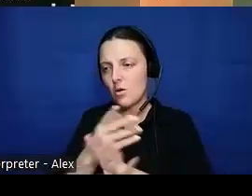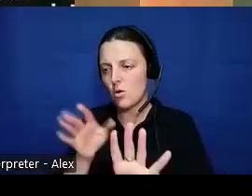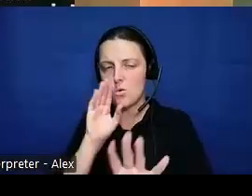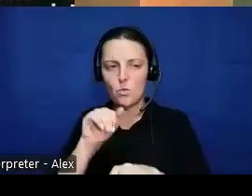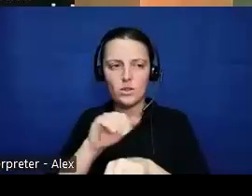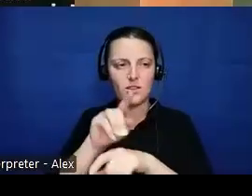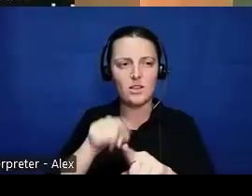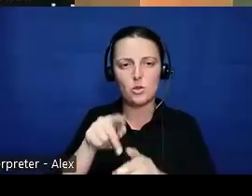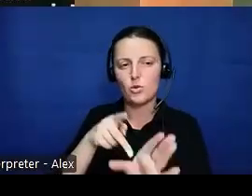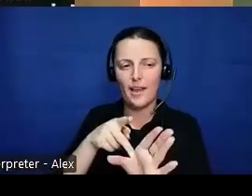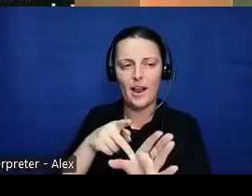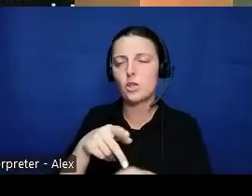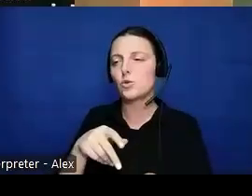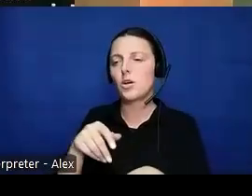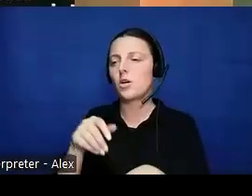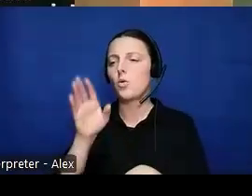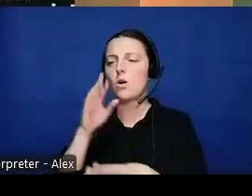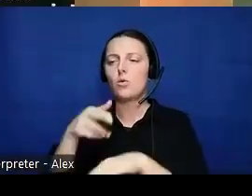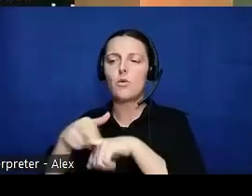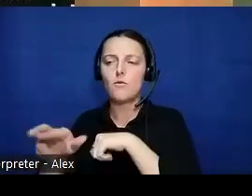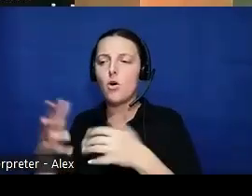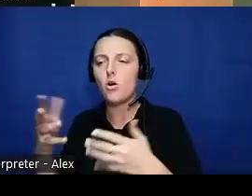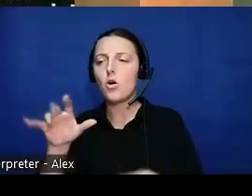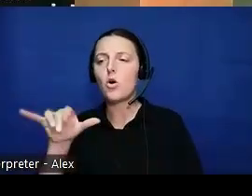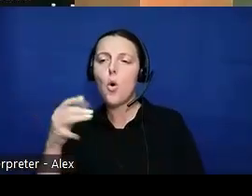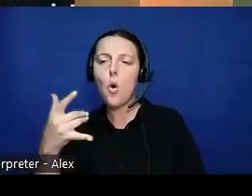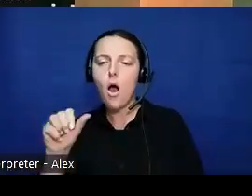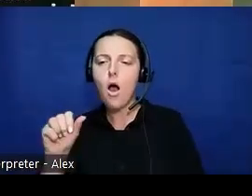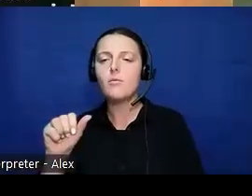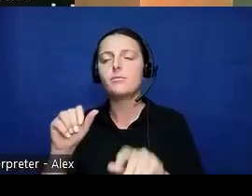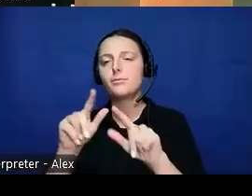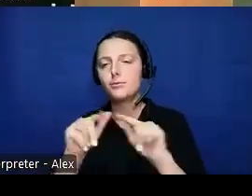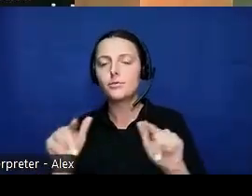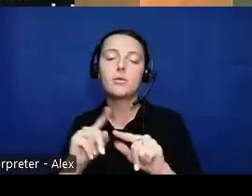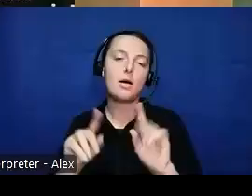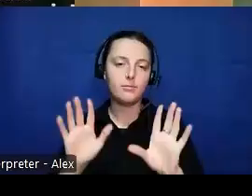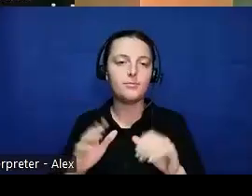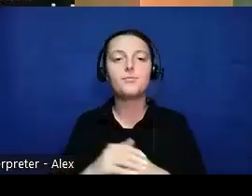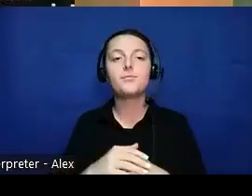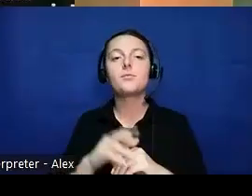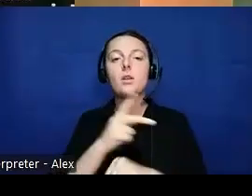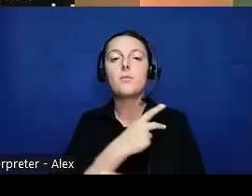that that might also be helpful patients would be randomized to inflamed or non-inflamed and